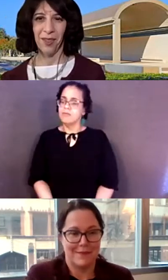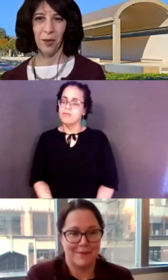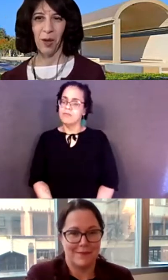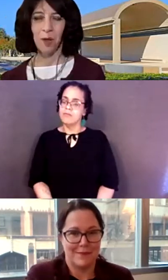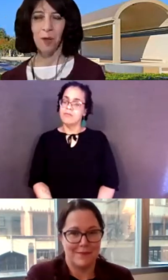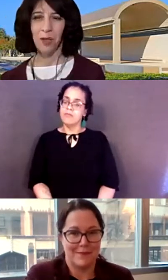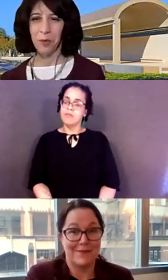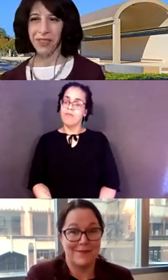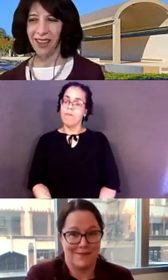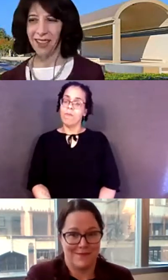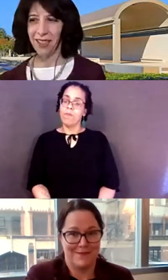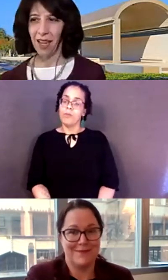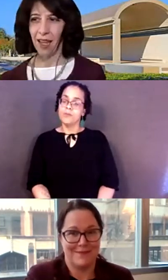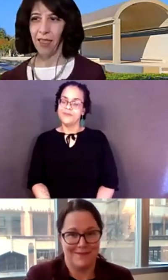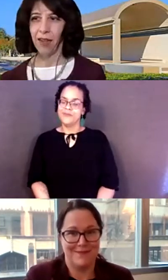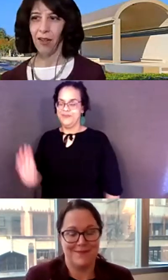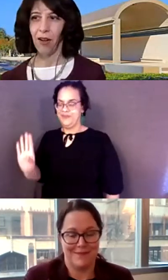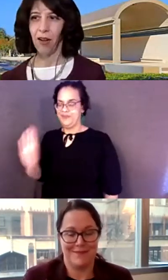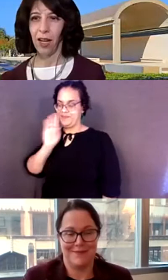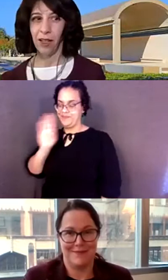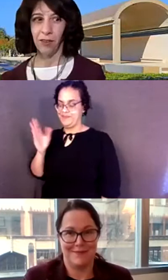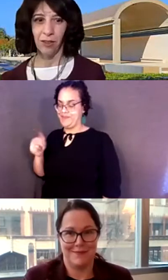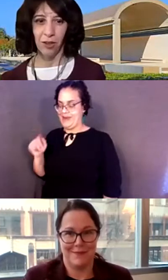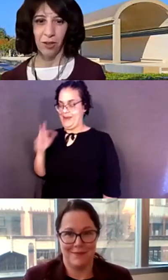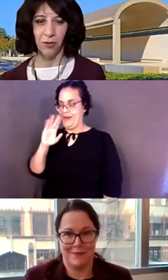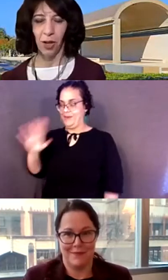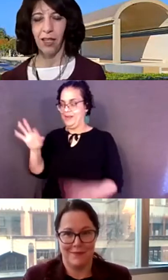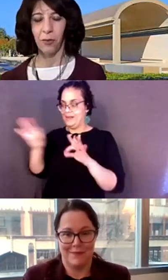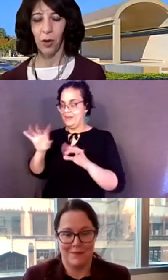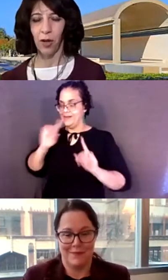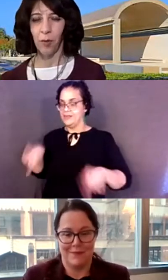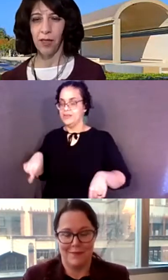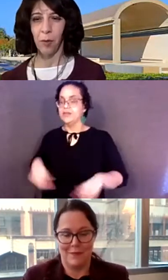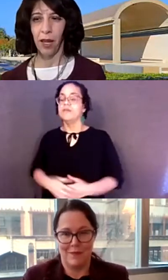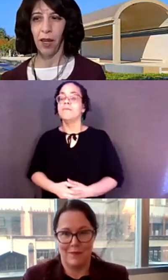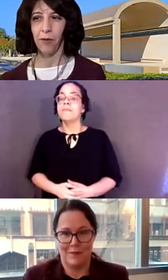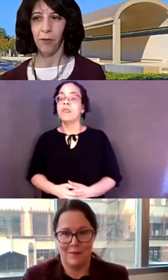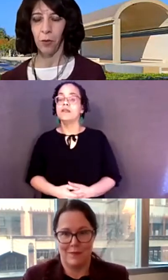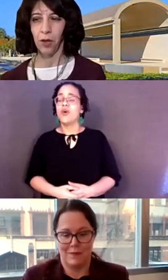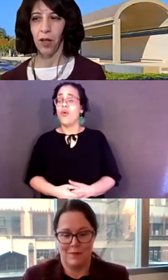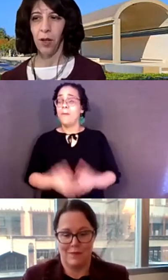So I will jump in and say there are a